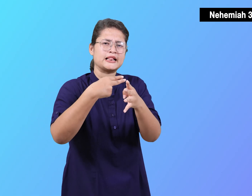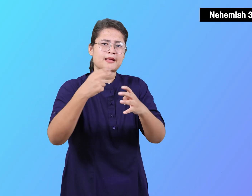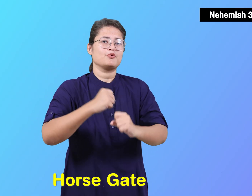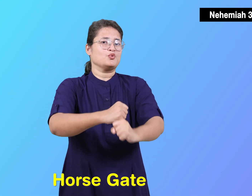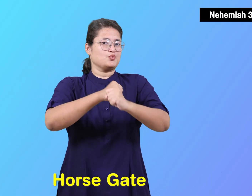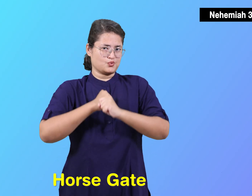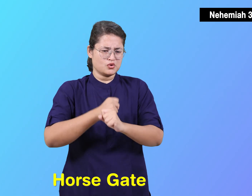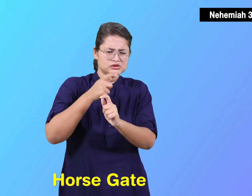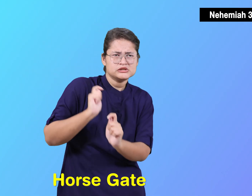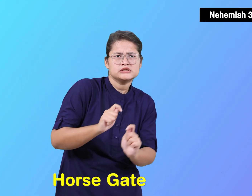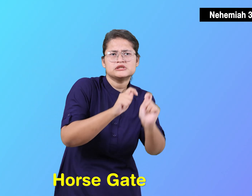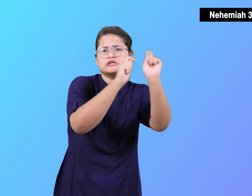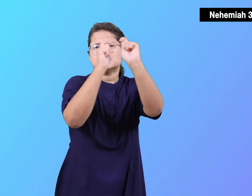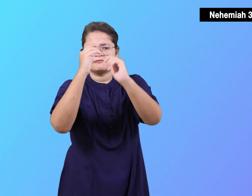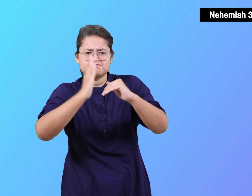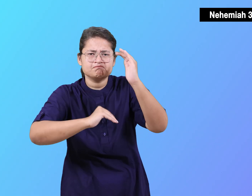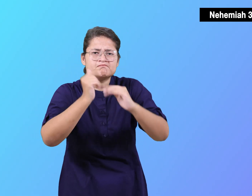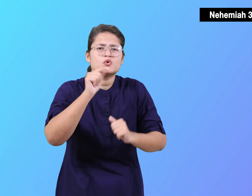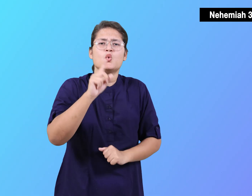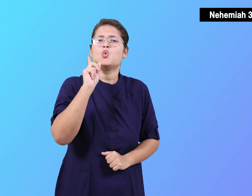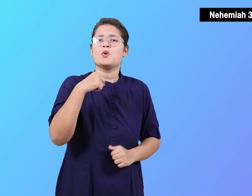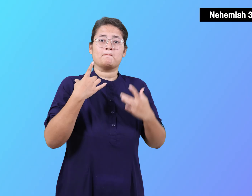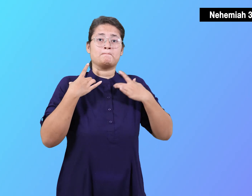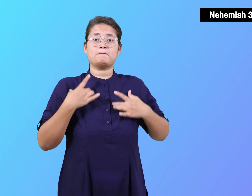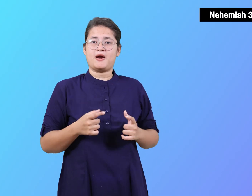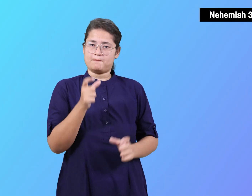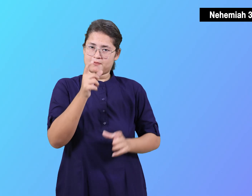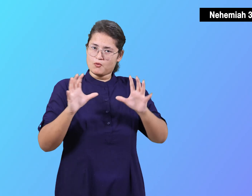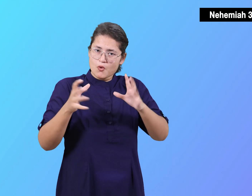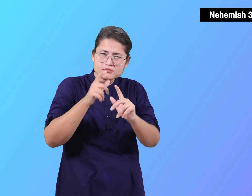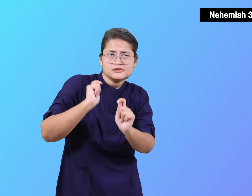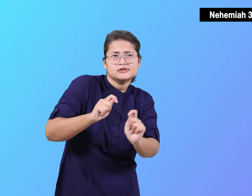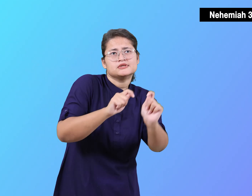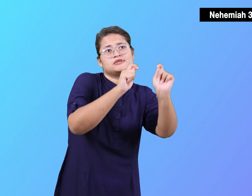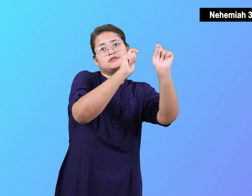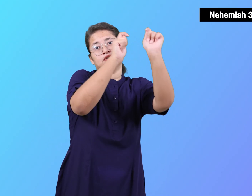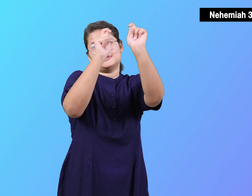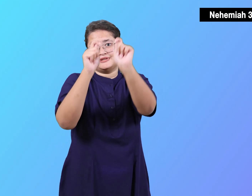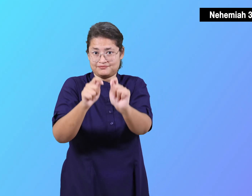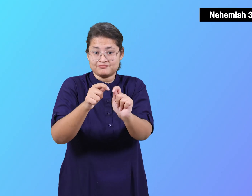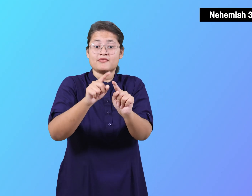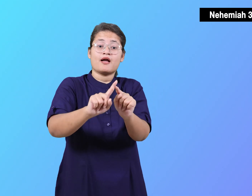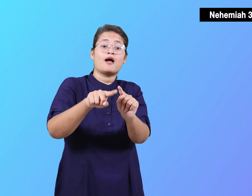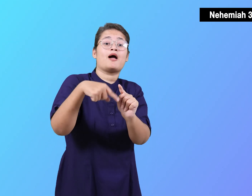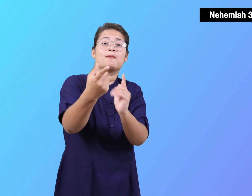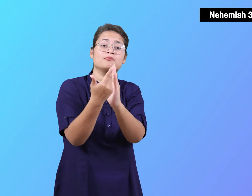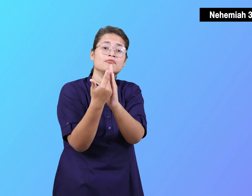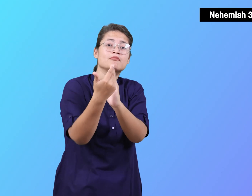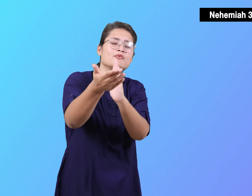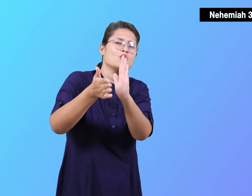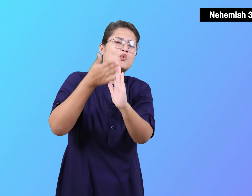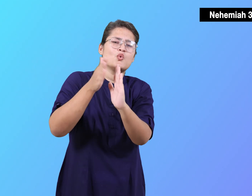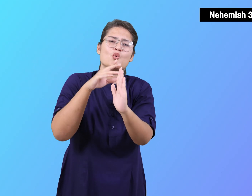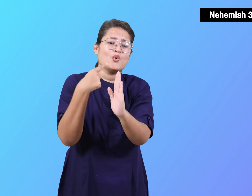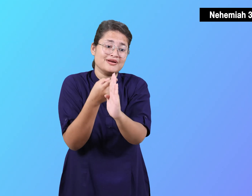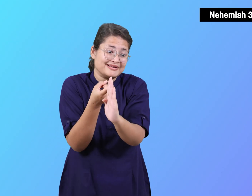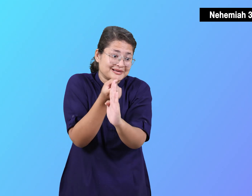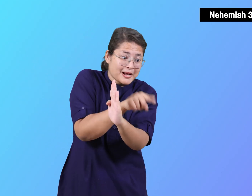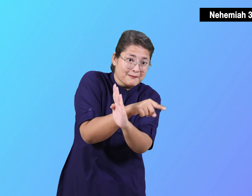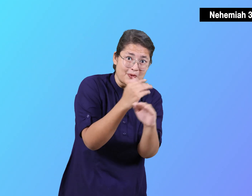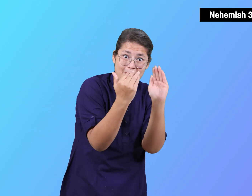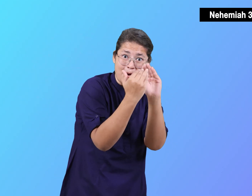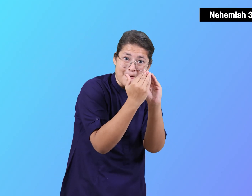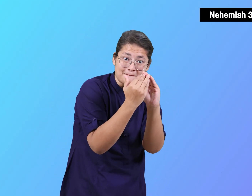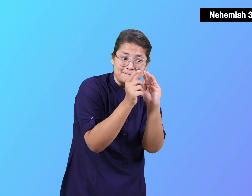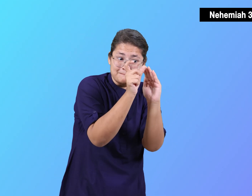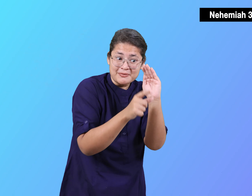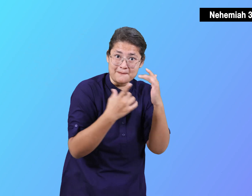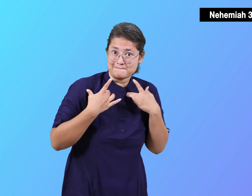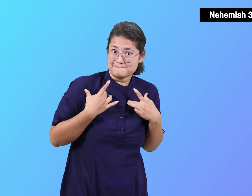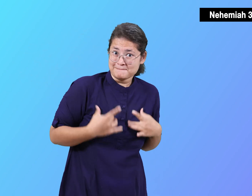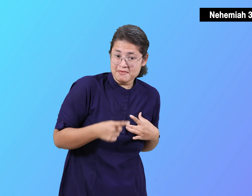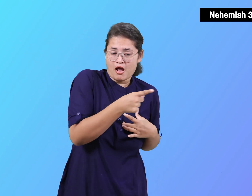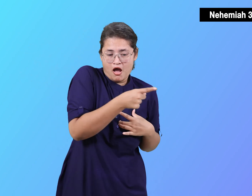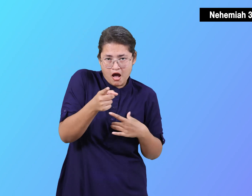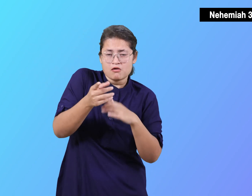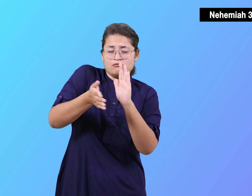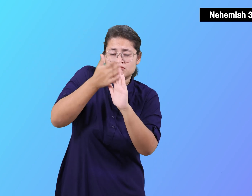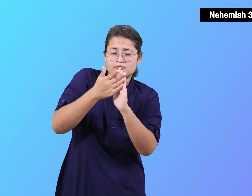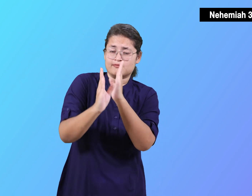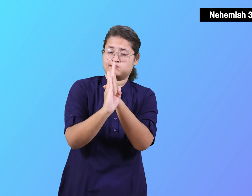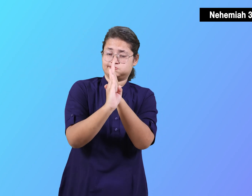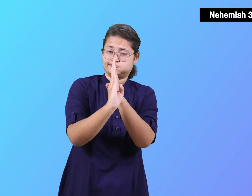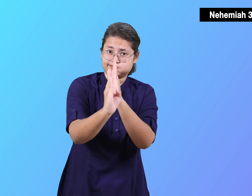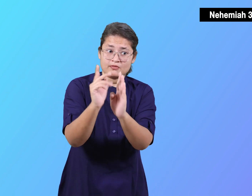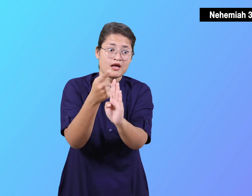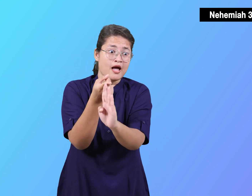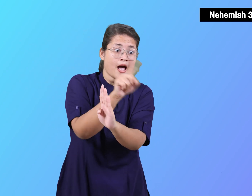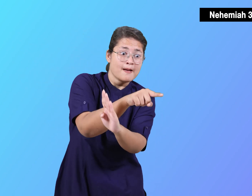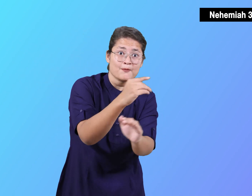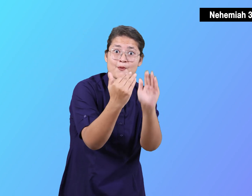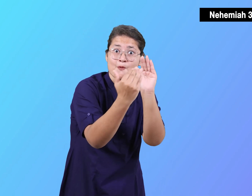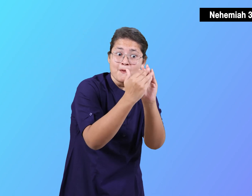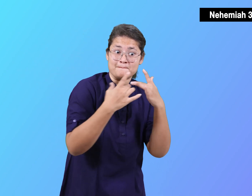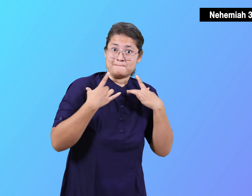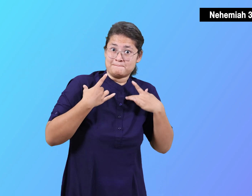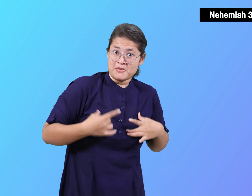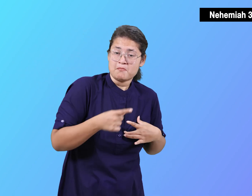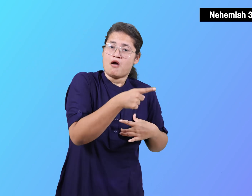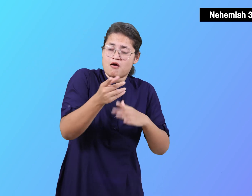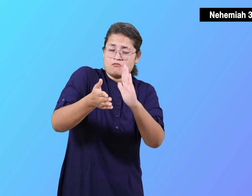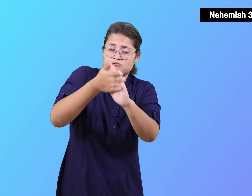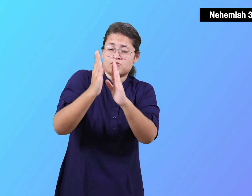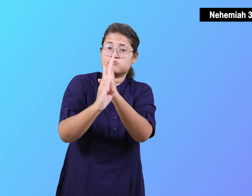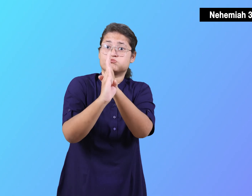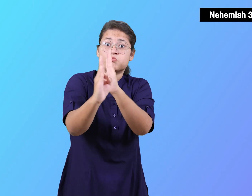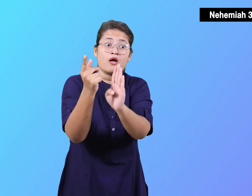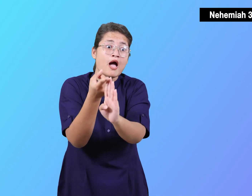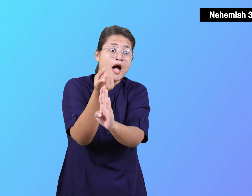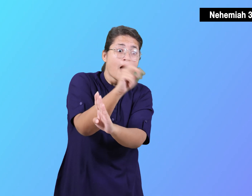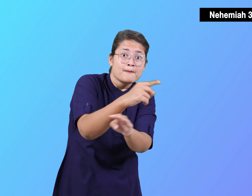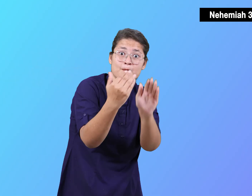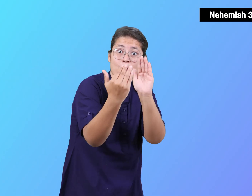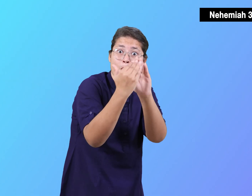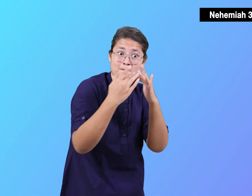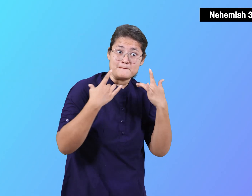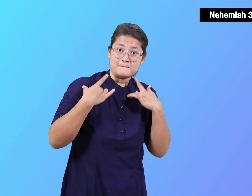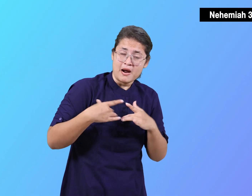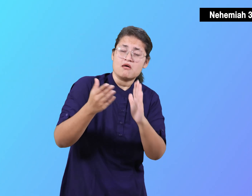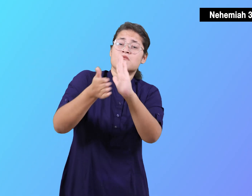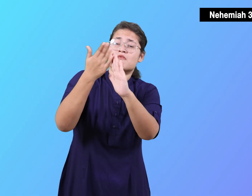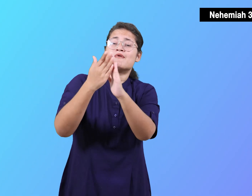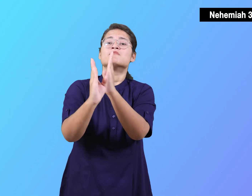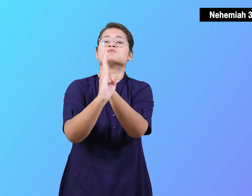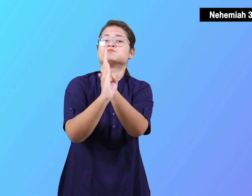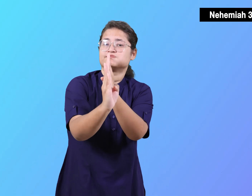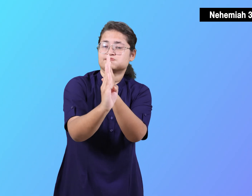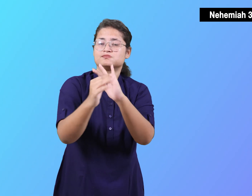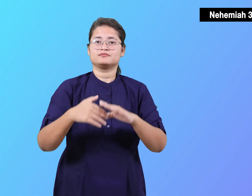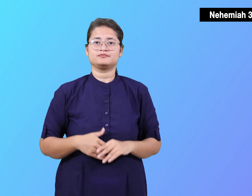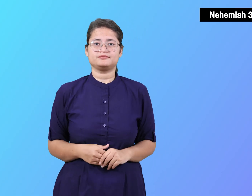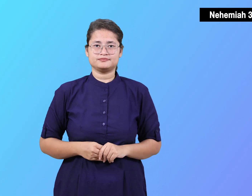The priests repaired the section over the Horse Gate. Each priest repaired the wall in front of his own house.